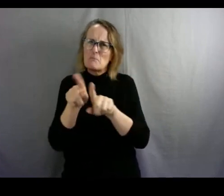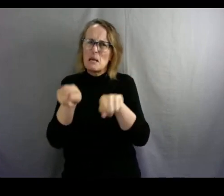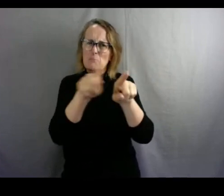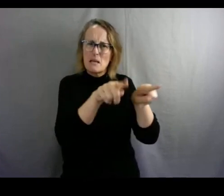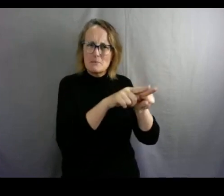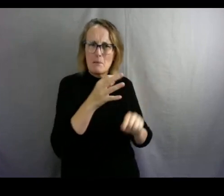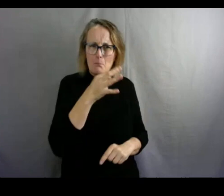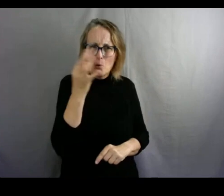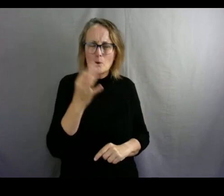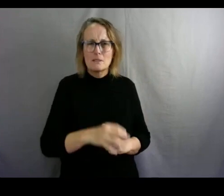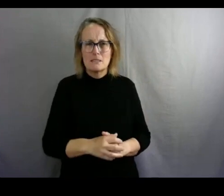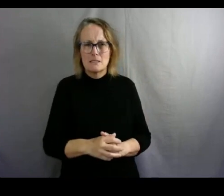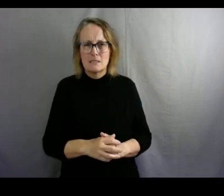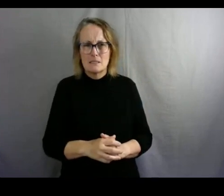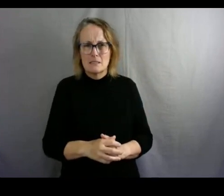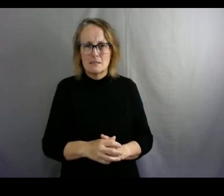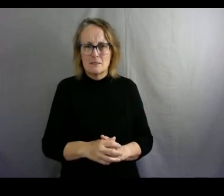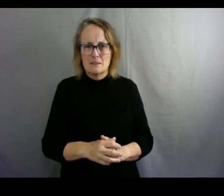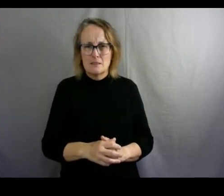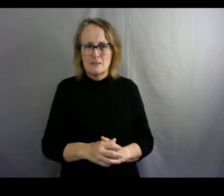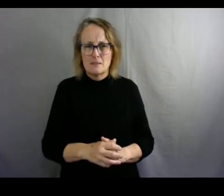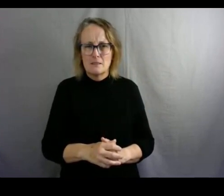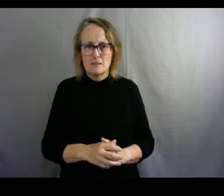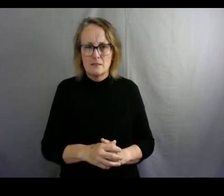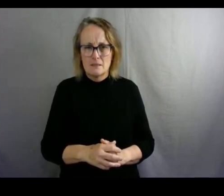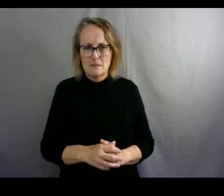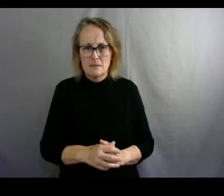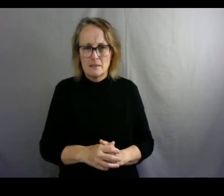you cannot understand exactly what he says. And even in writing, for example,